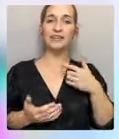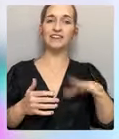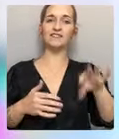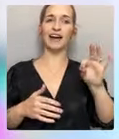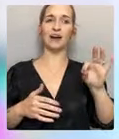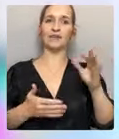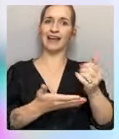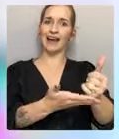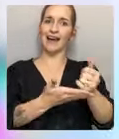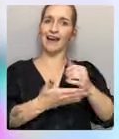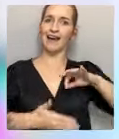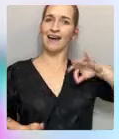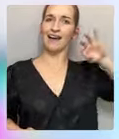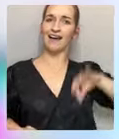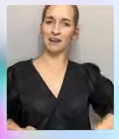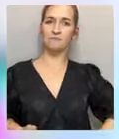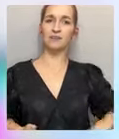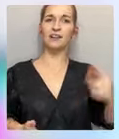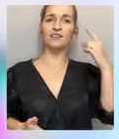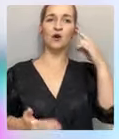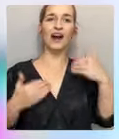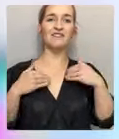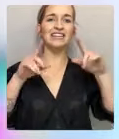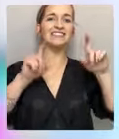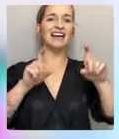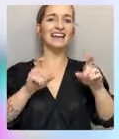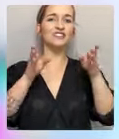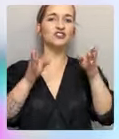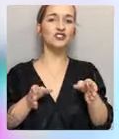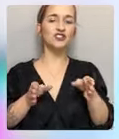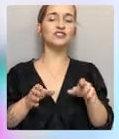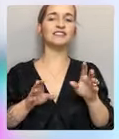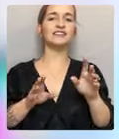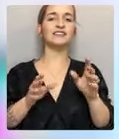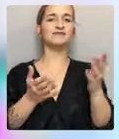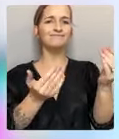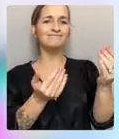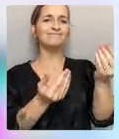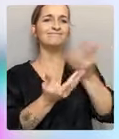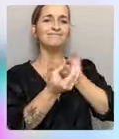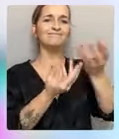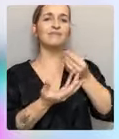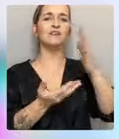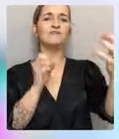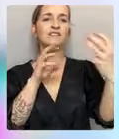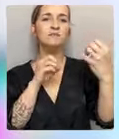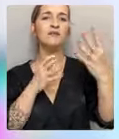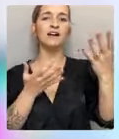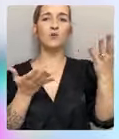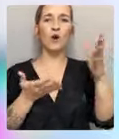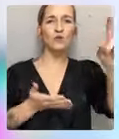and we found it really, really helpful to have testers tell us what they've thought of the actual game